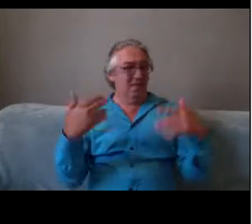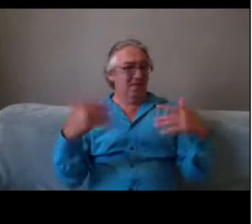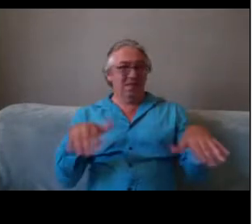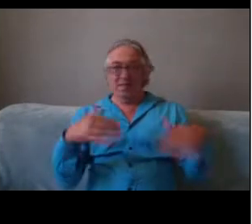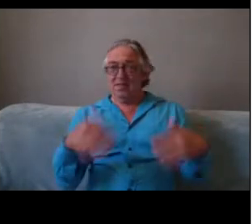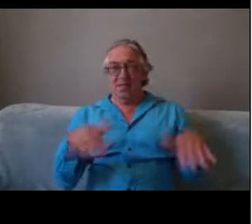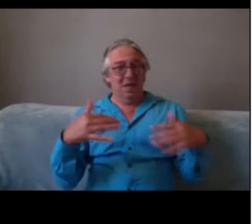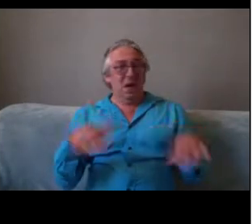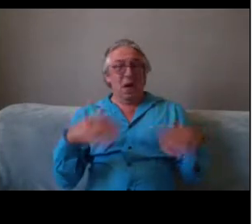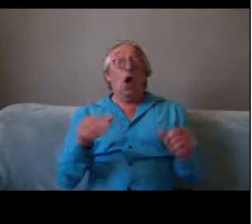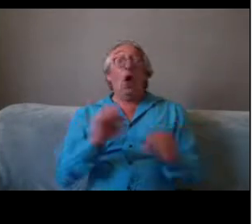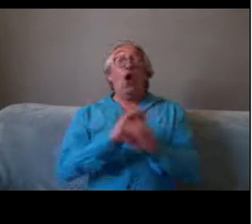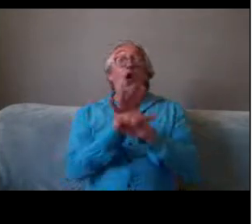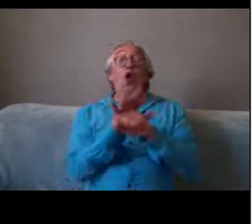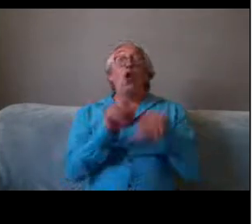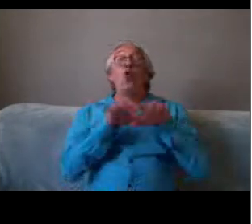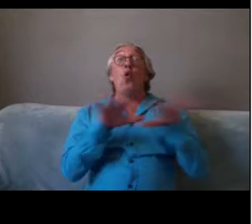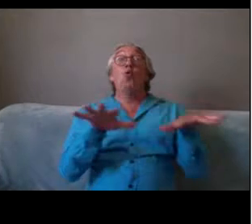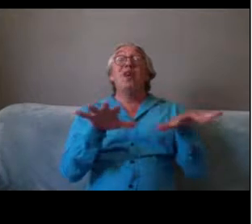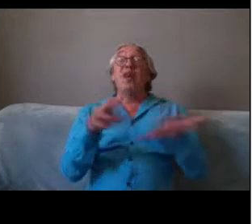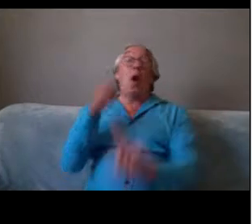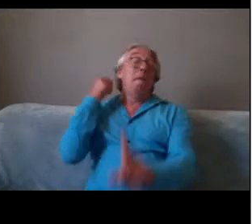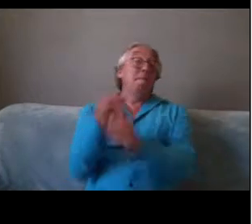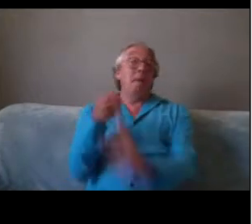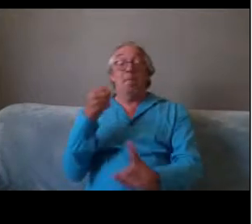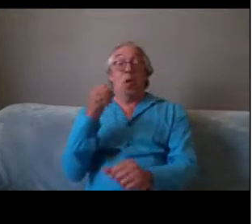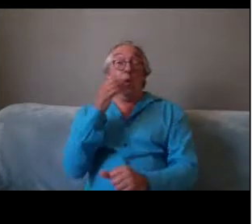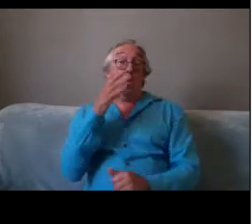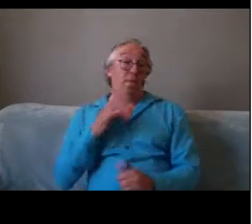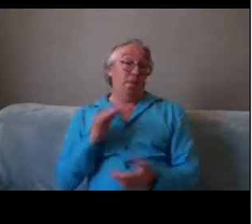and they can pick a bar for all students without the stairs.